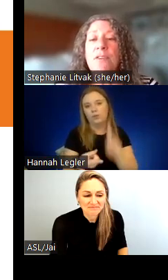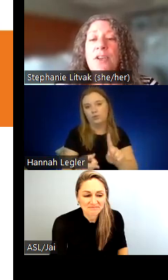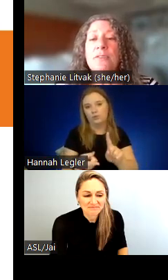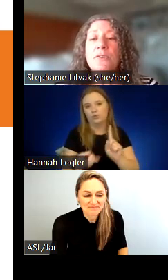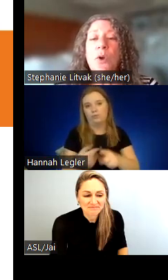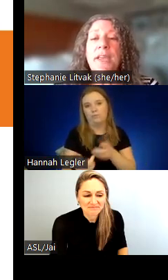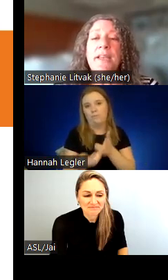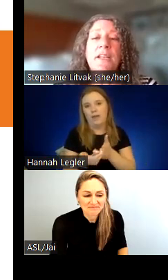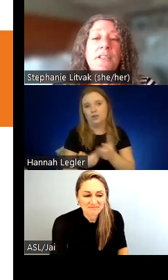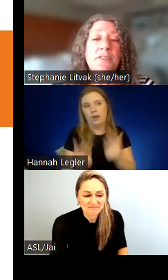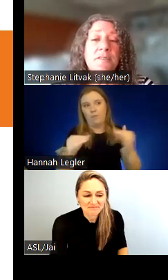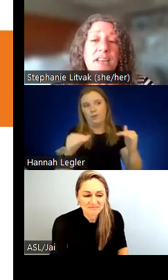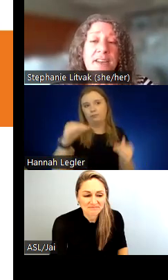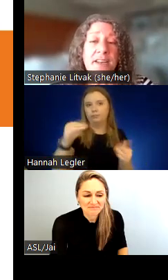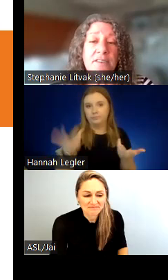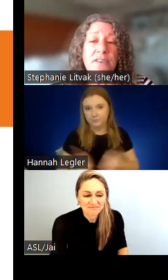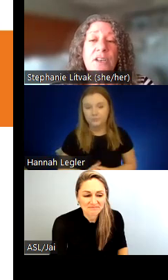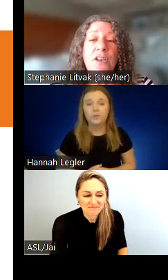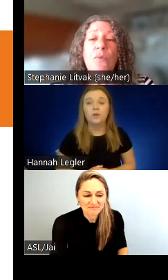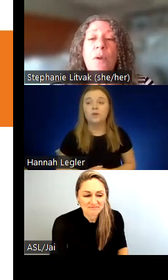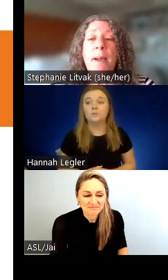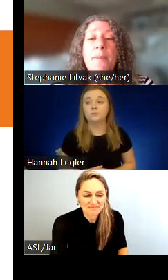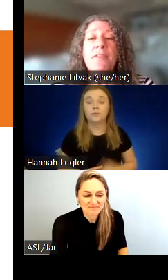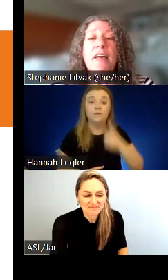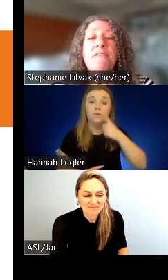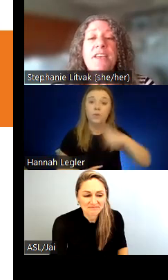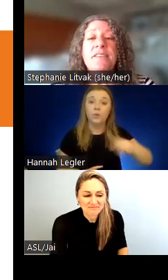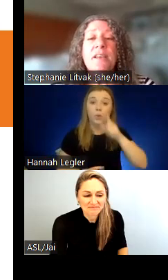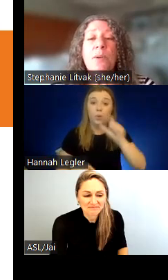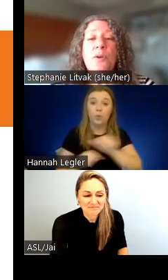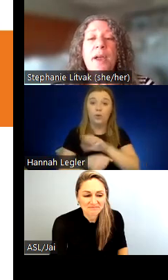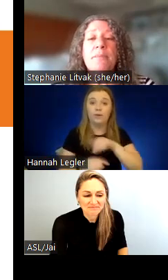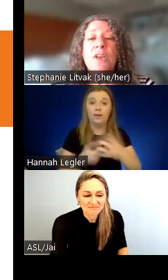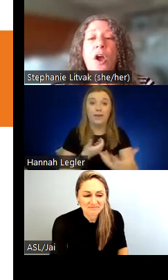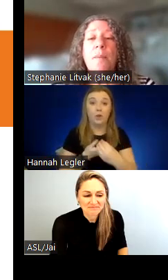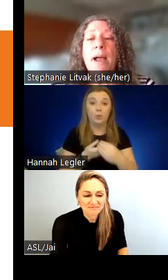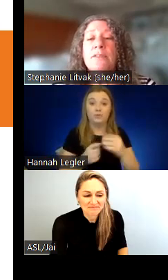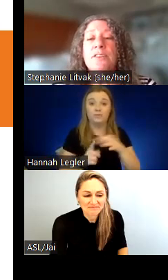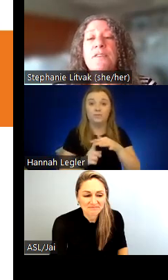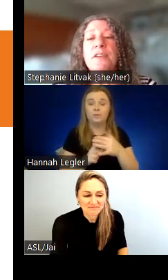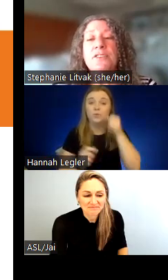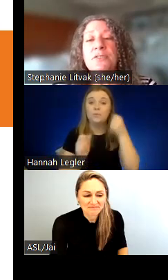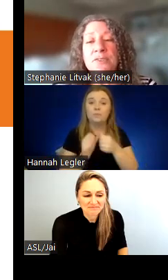For those working in inclusive settings, remember that the VSA Programs are about serving students